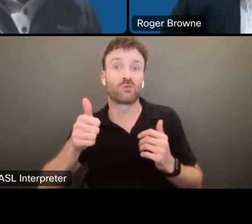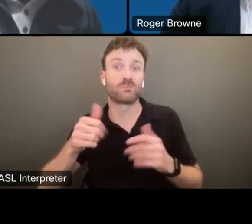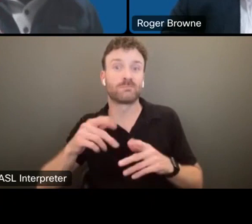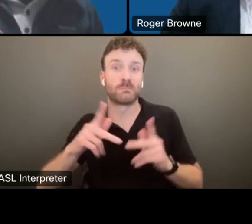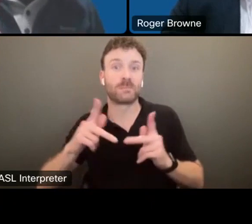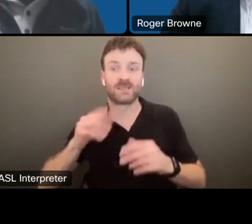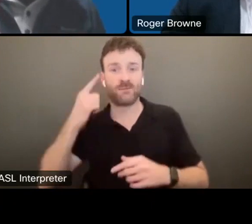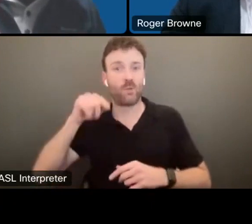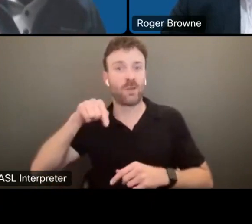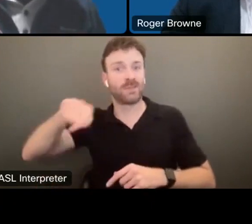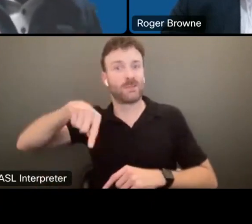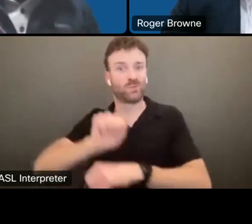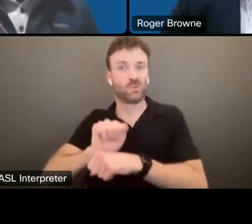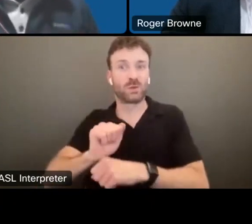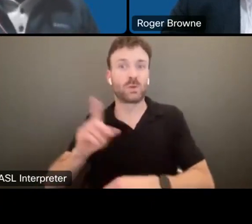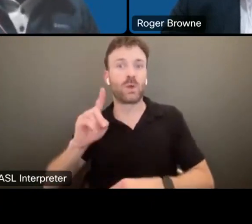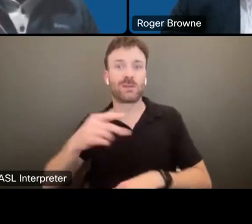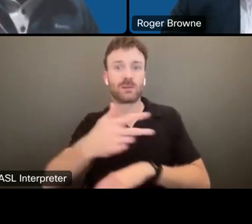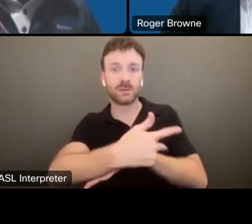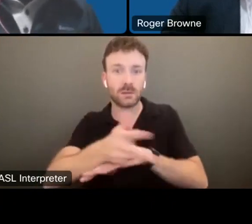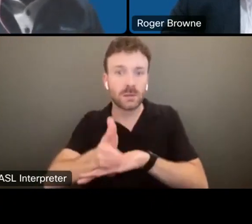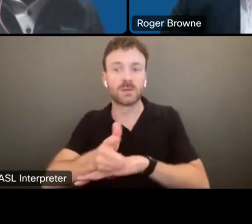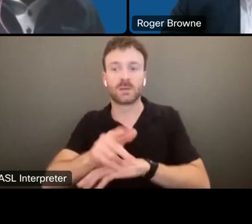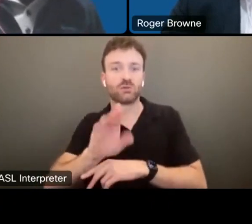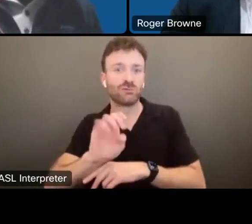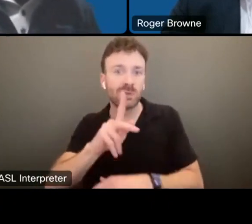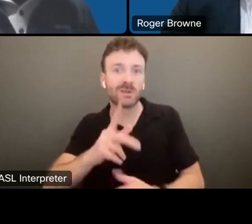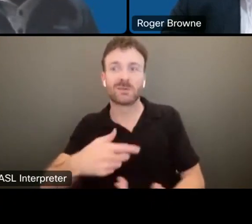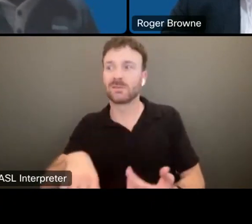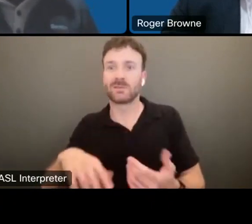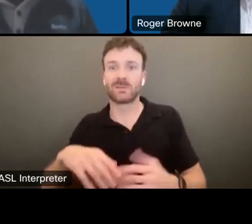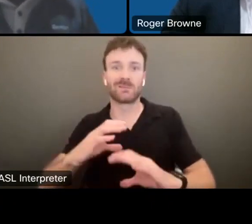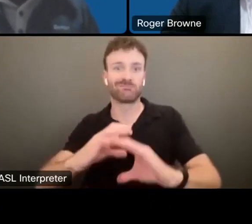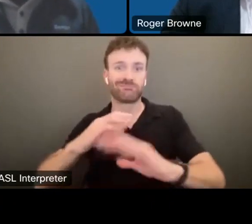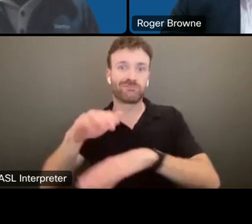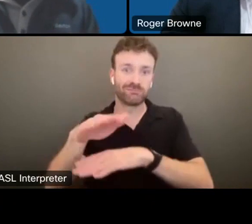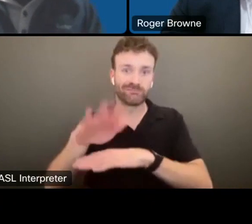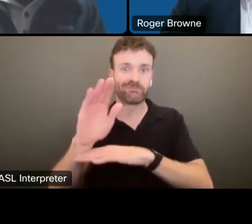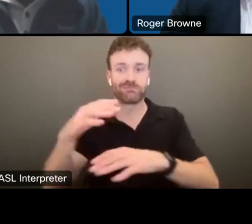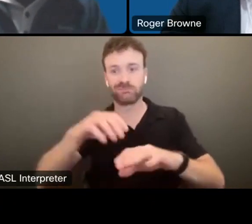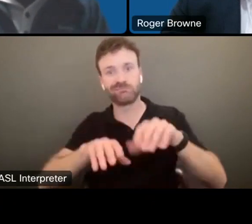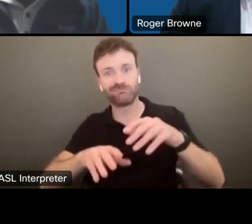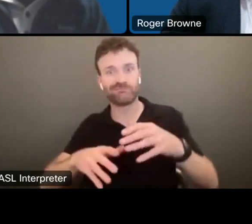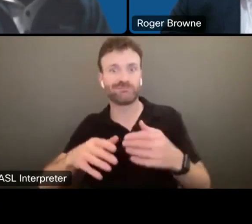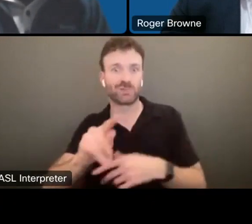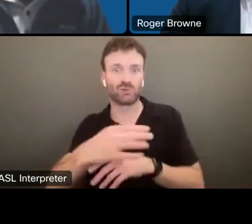Where do we put cement trucks? Where do we put dump trucks and everything else that are driving around?